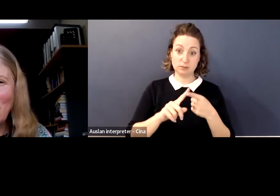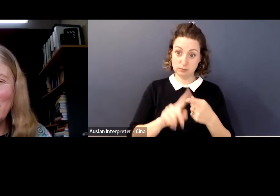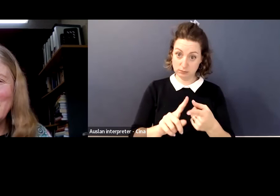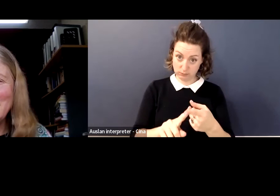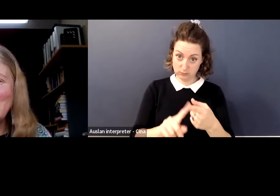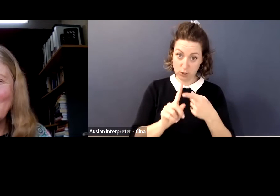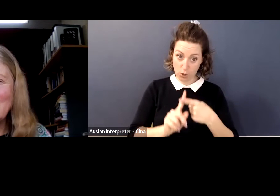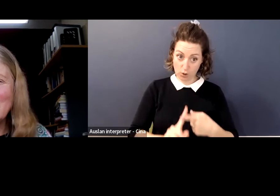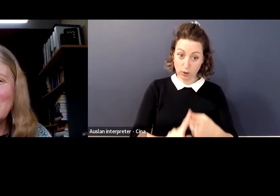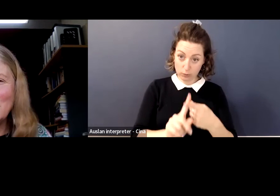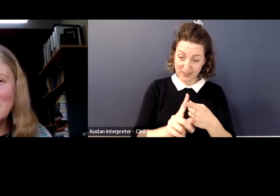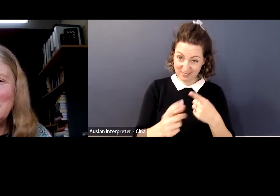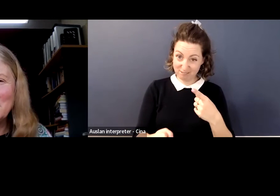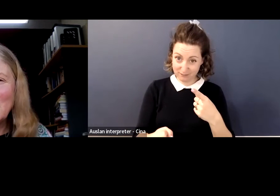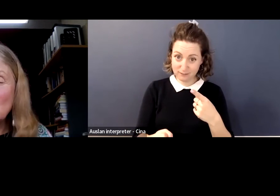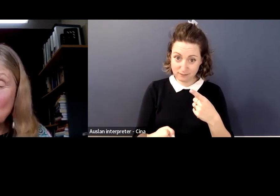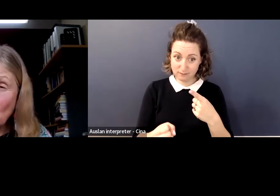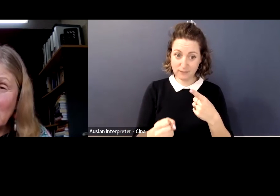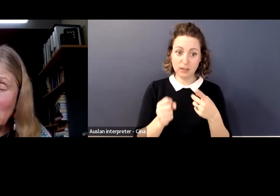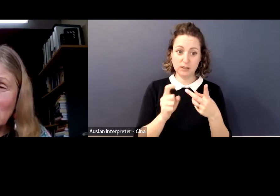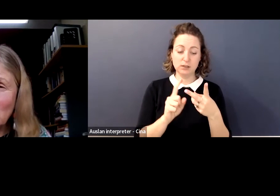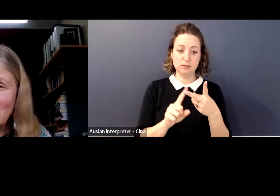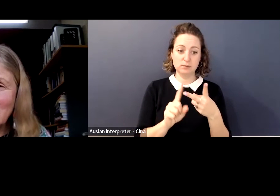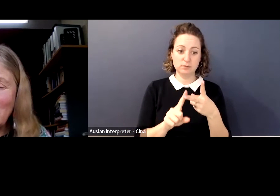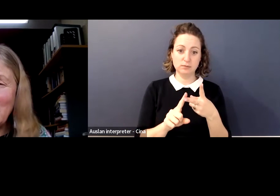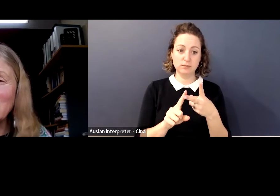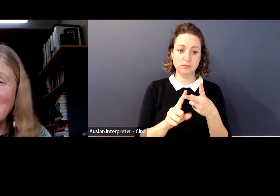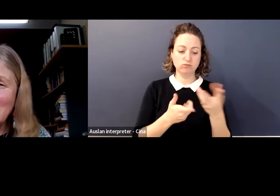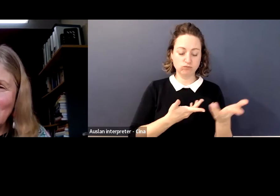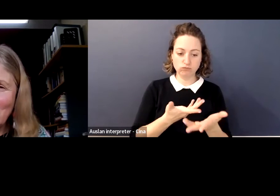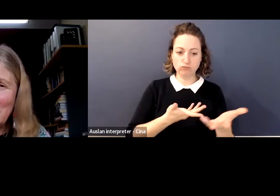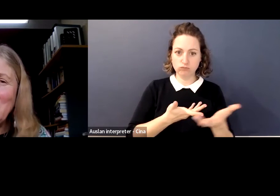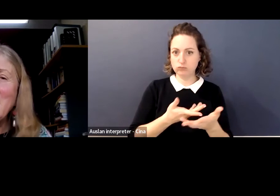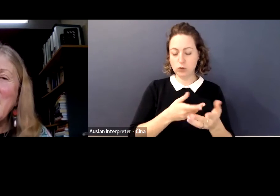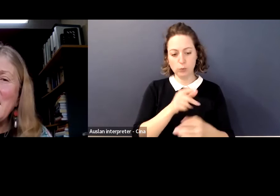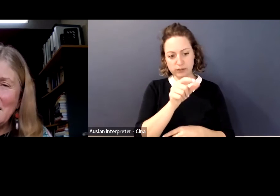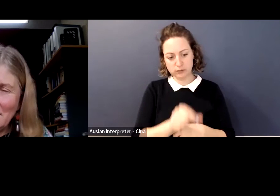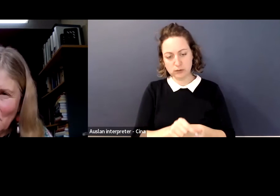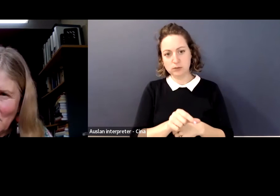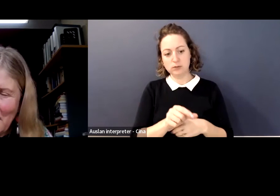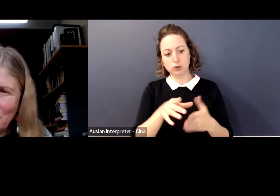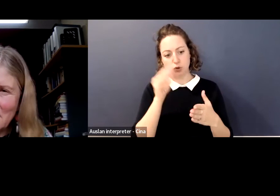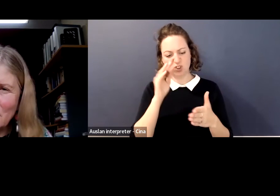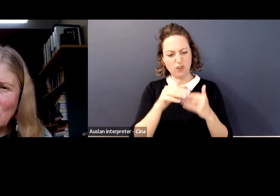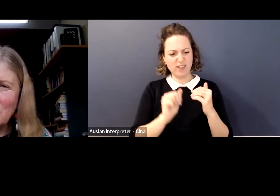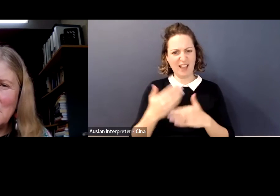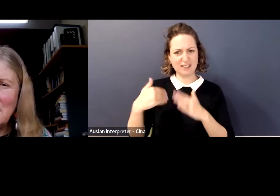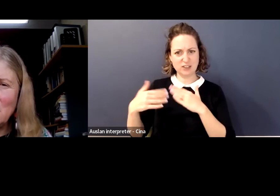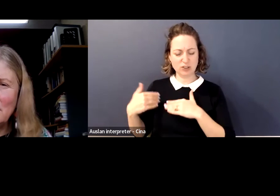of the disability, talking to students about their history, gathering some documentation,